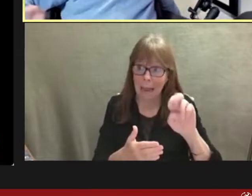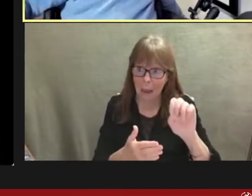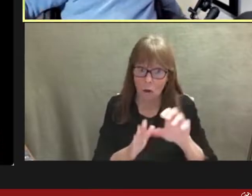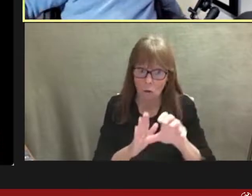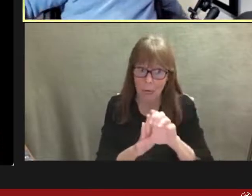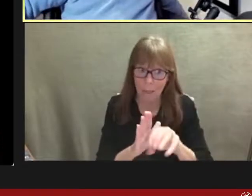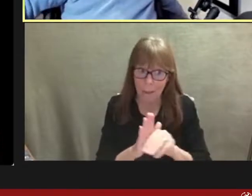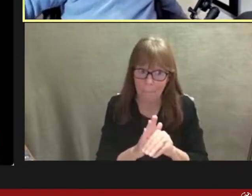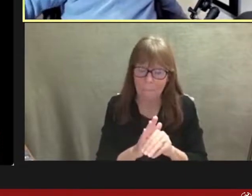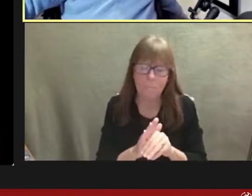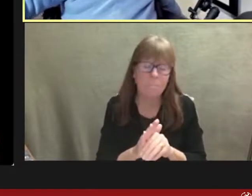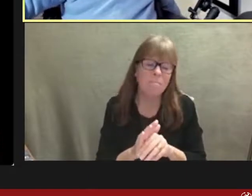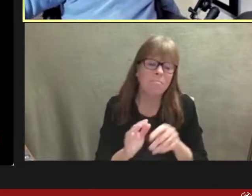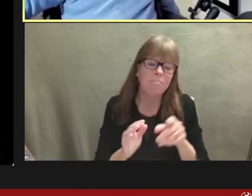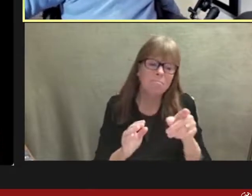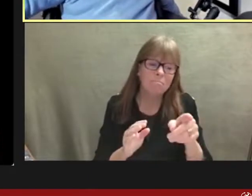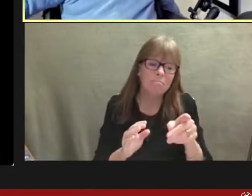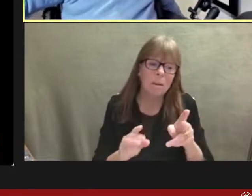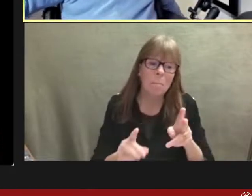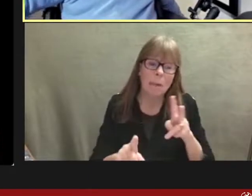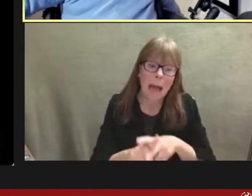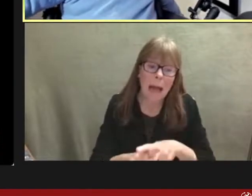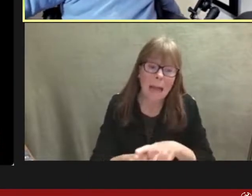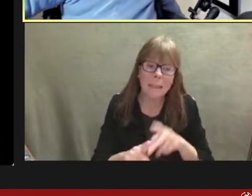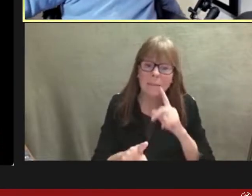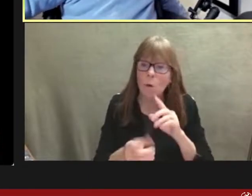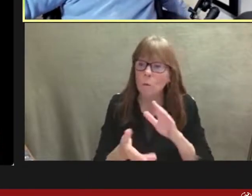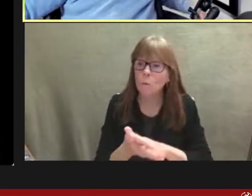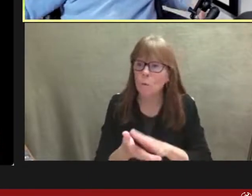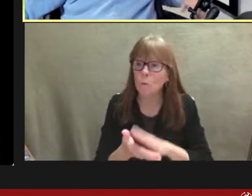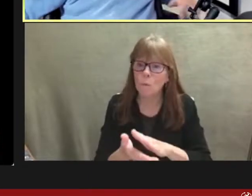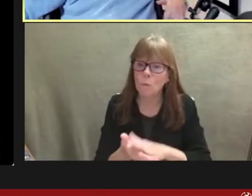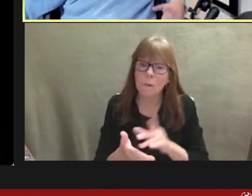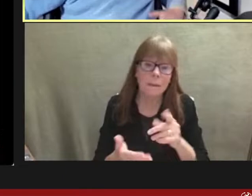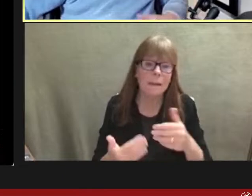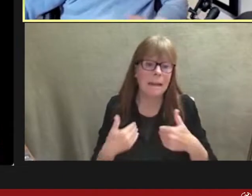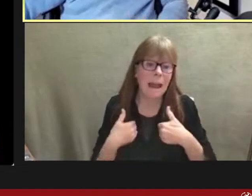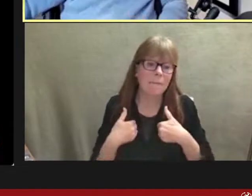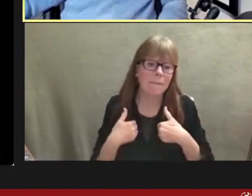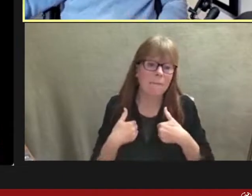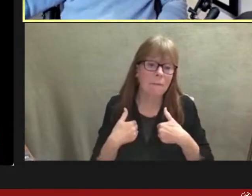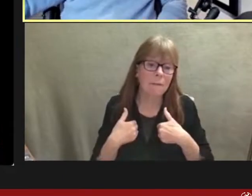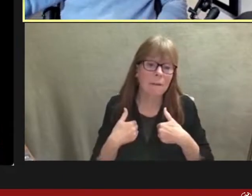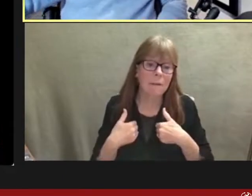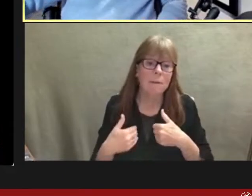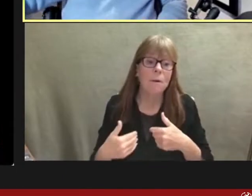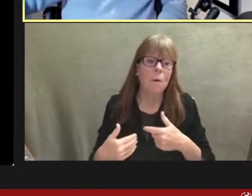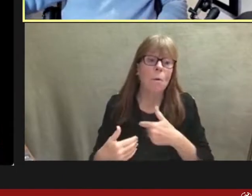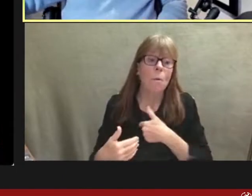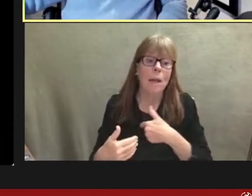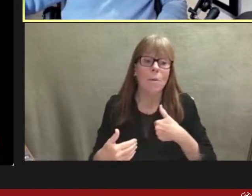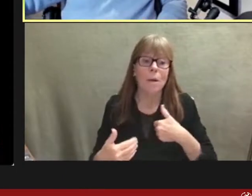it's applicable for schools that have—we'd like model curricula developed to be used by schools